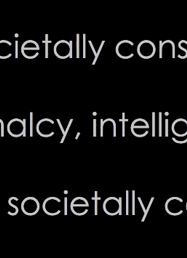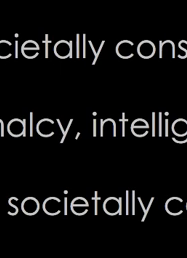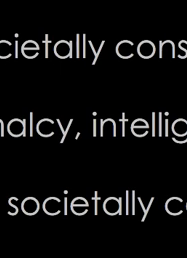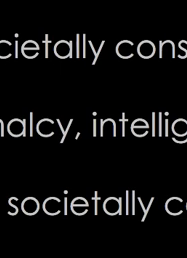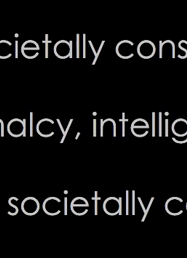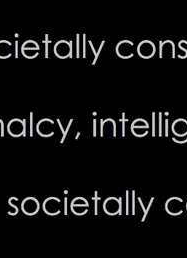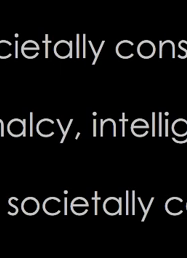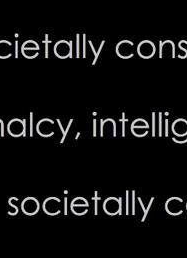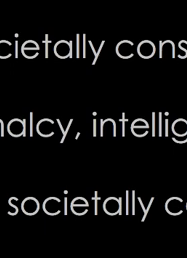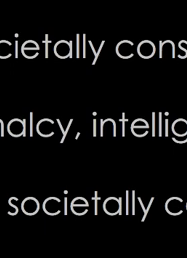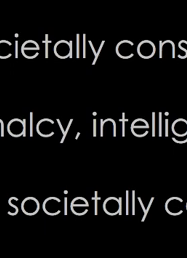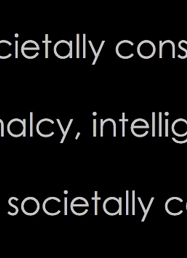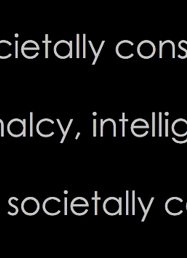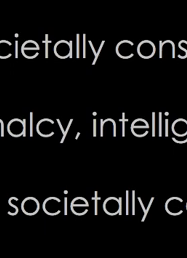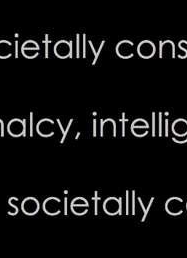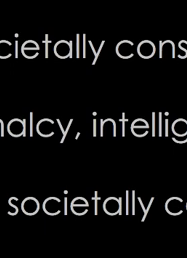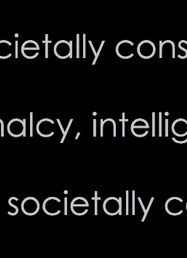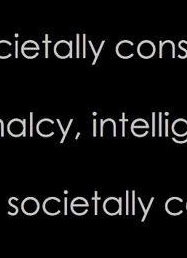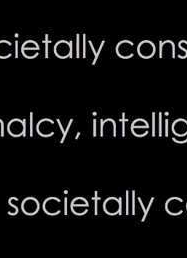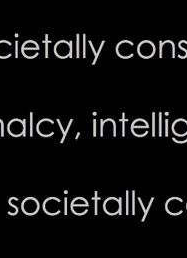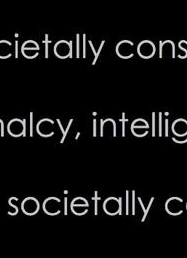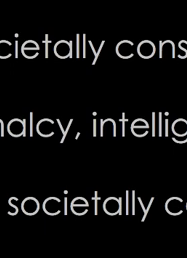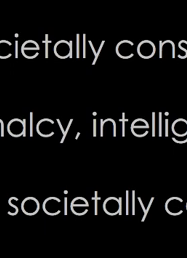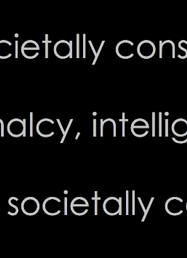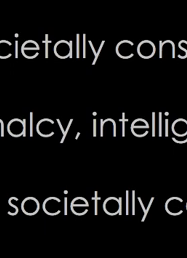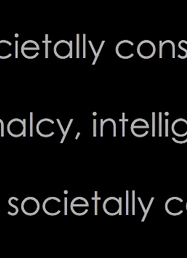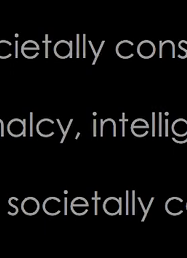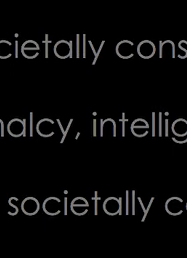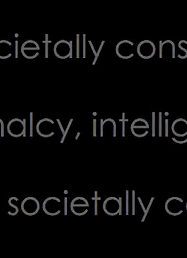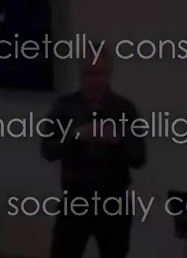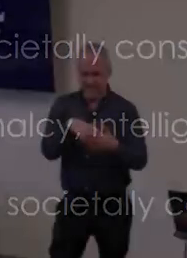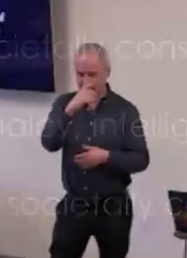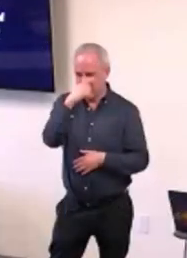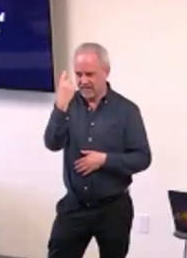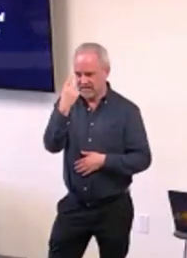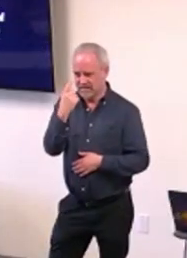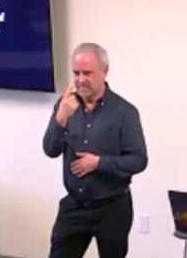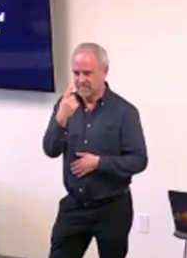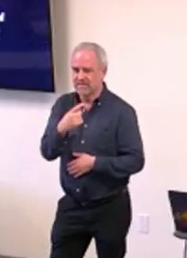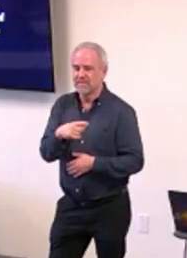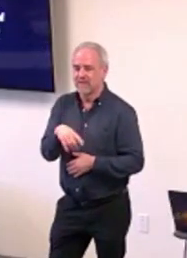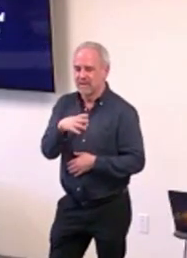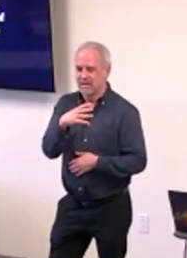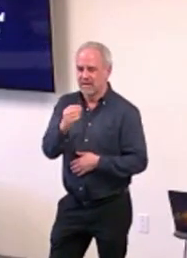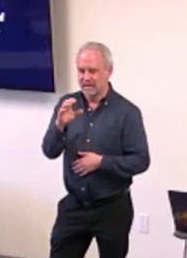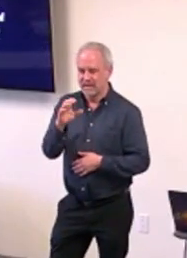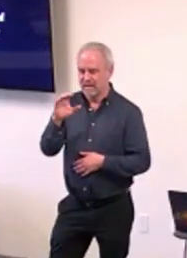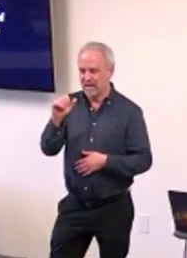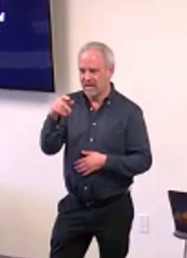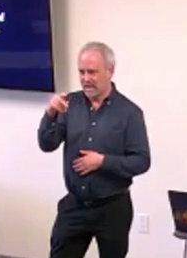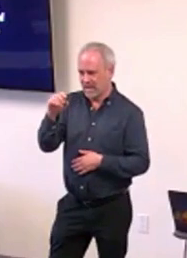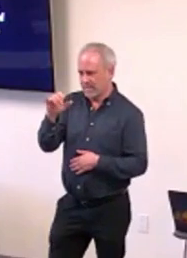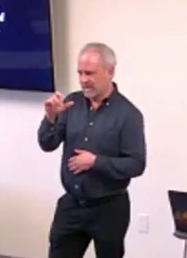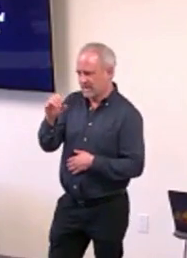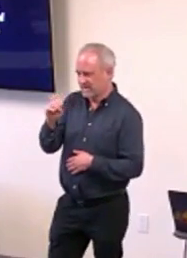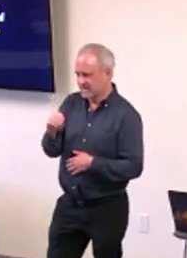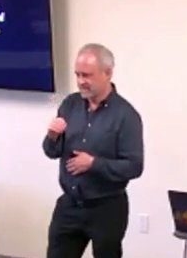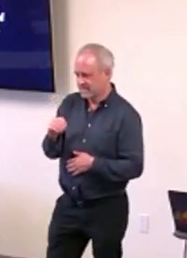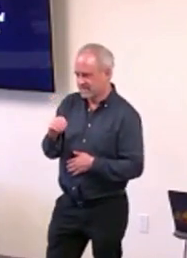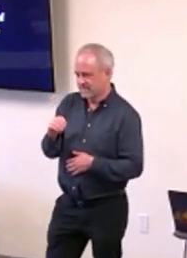Anti-Blackness, and capitalism. So I see some heads nodding. I see a lot of people trying to process.